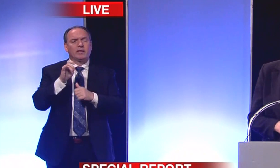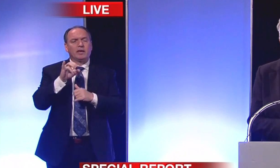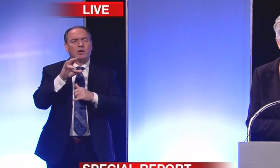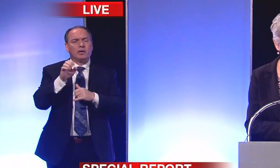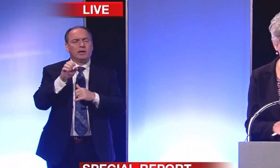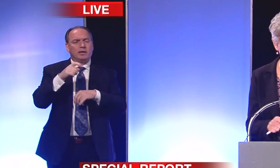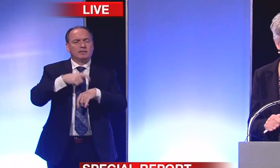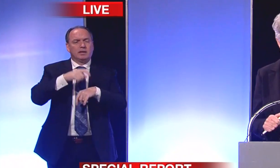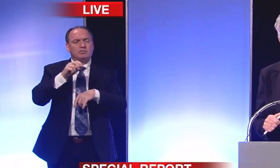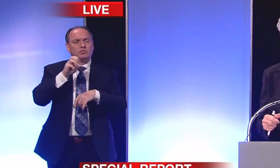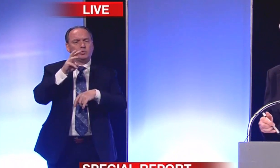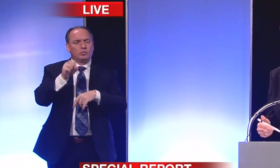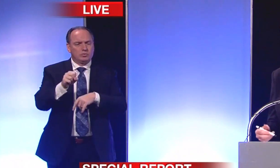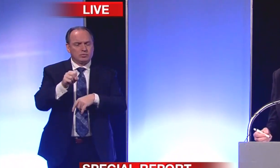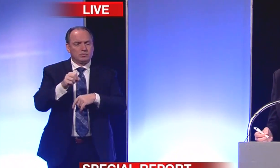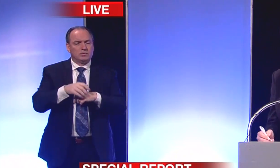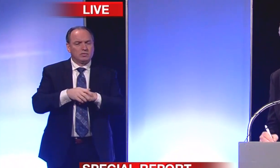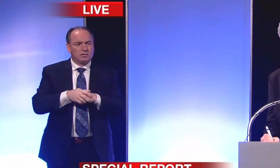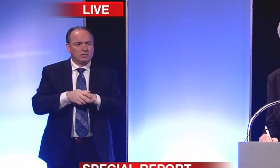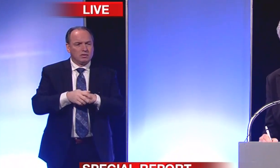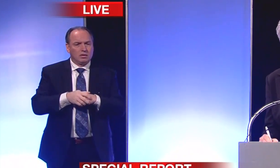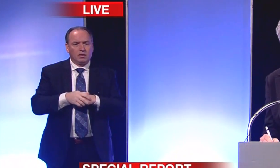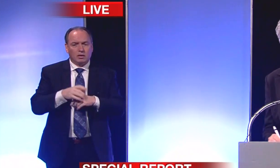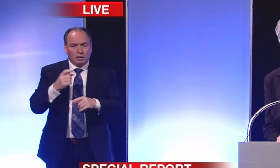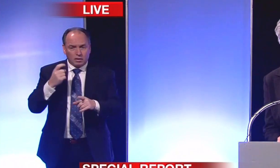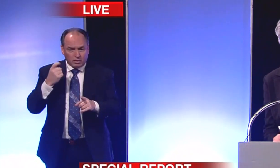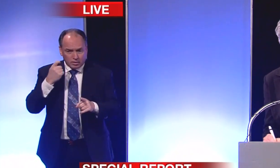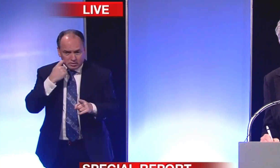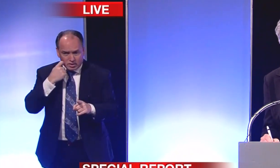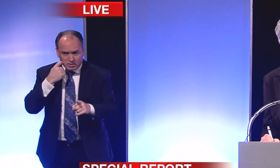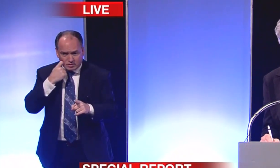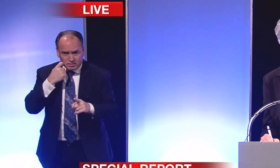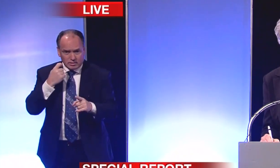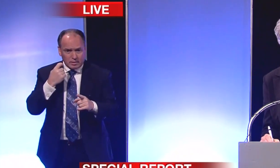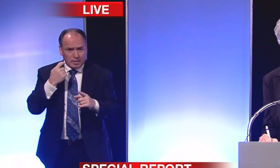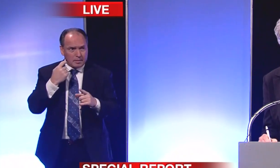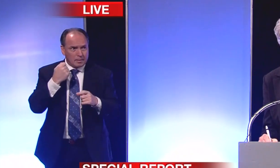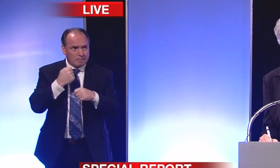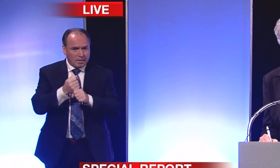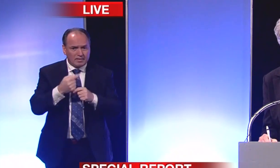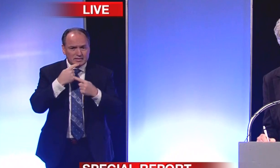DEPARTMENT OF HEALTH. SO NOW I WOULD LIKE TO TURN IT OVER TO QUESTIONS AND I WILL